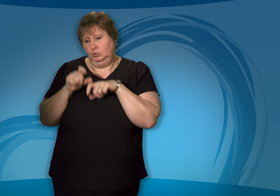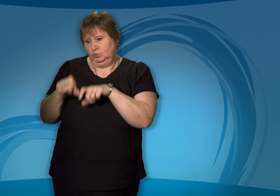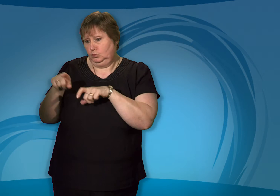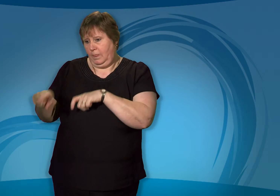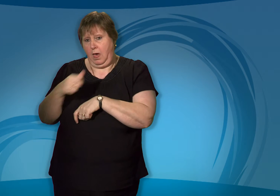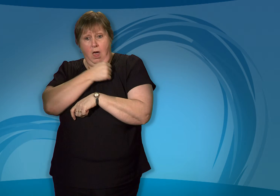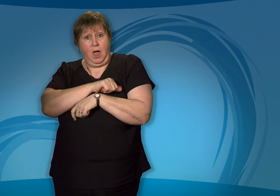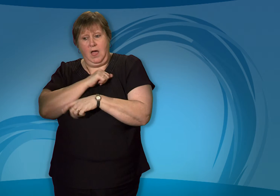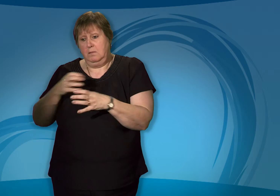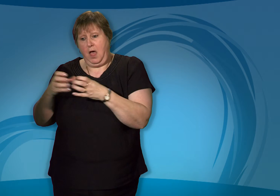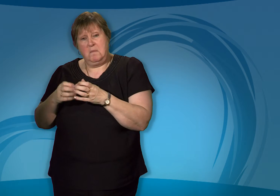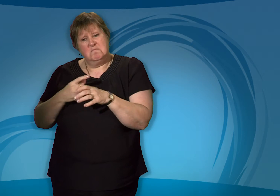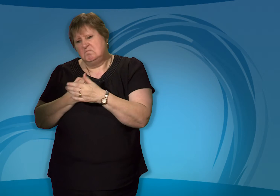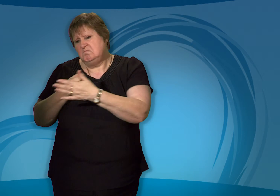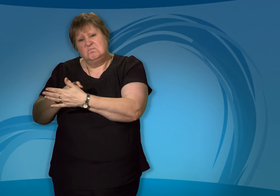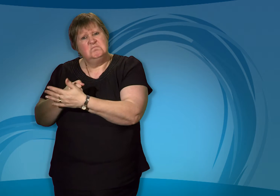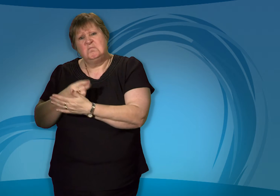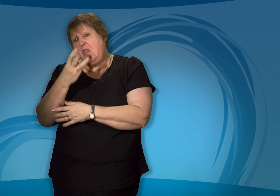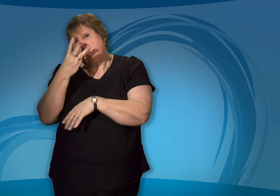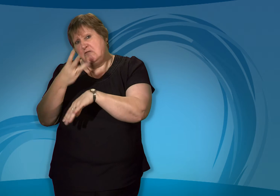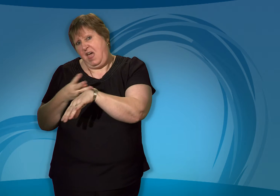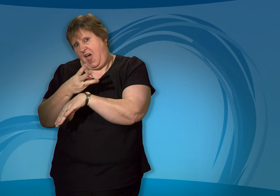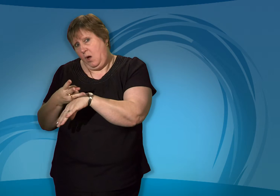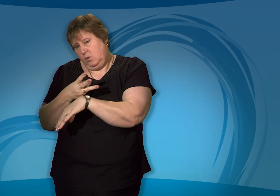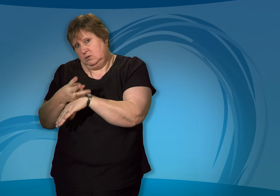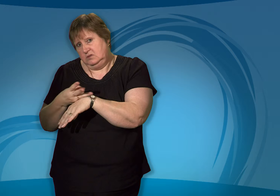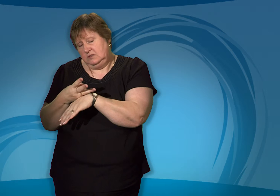Please expect to remain in the unit for up to 3 hours.